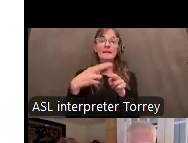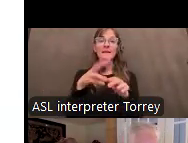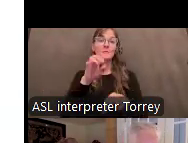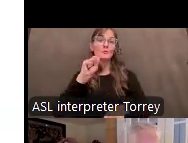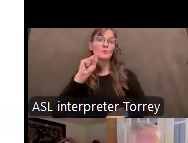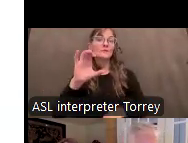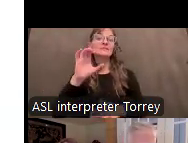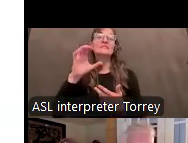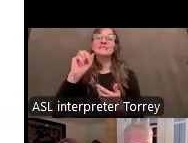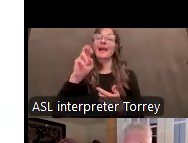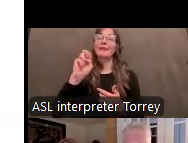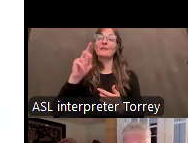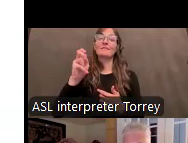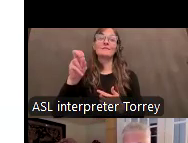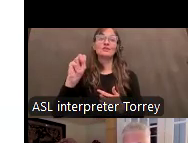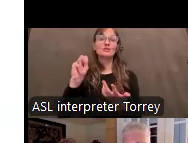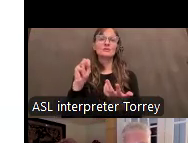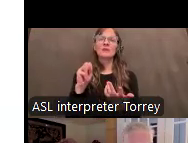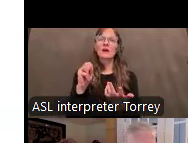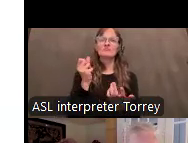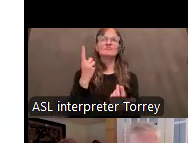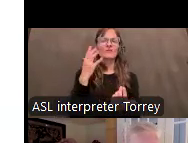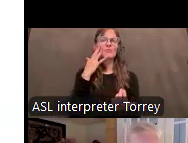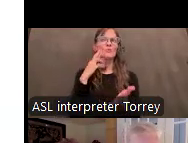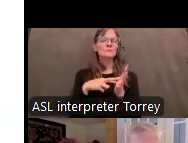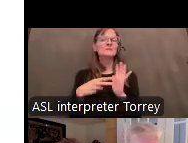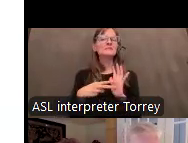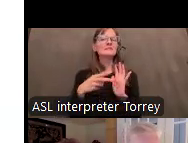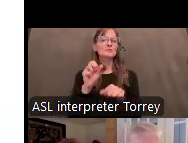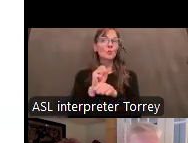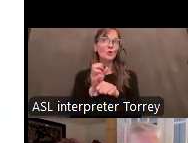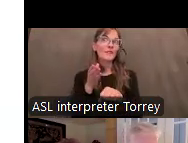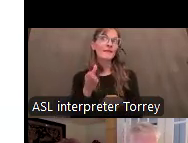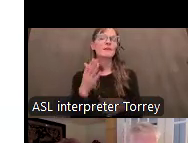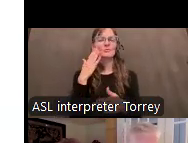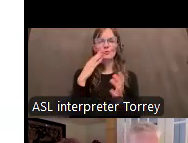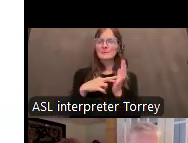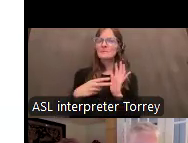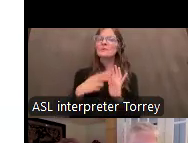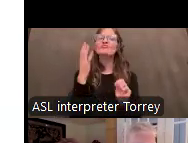We want them to have an understanding of what WisCaregiver careers is about. And the main mission is